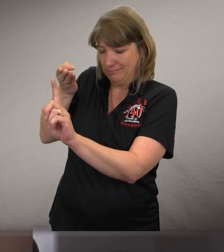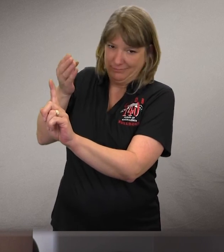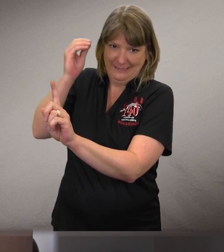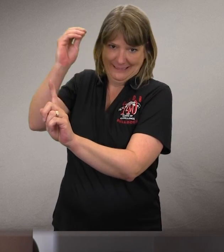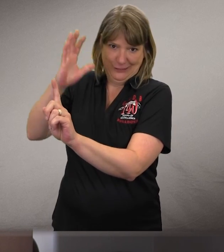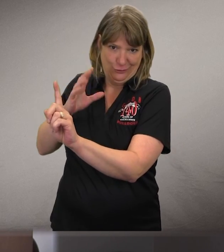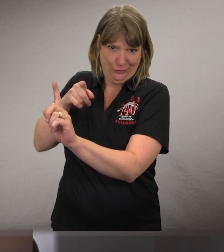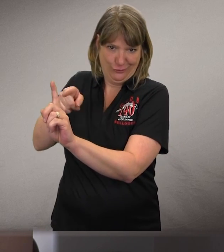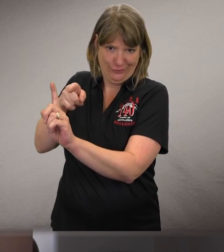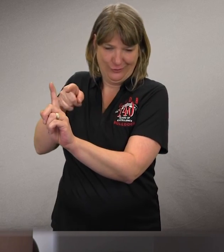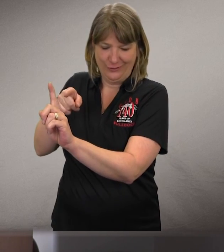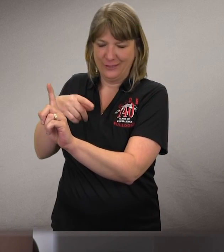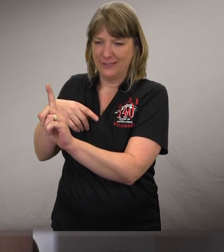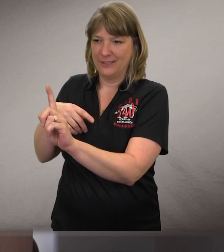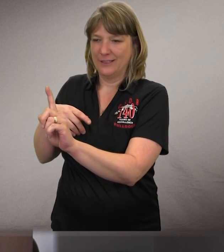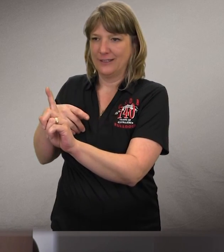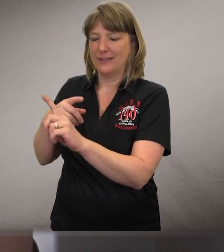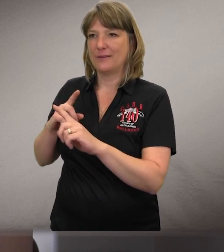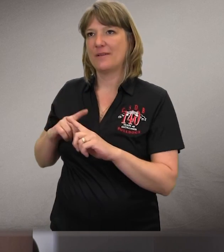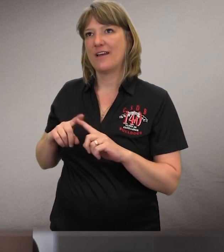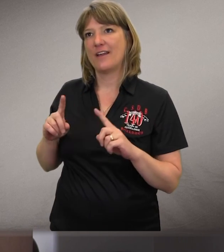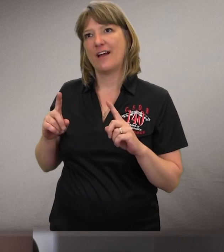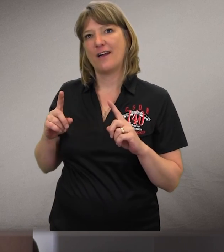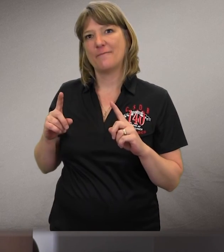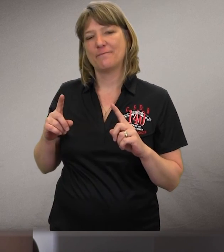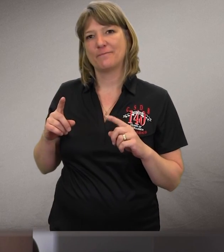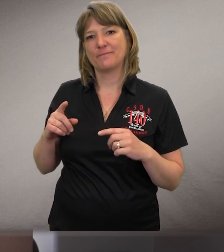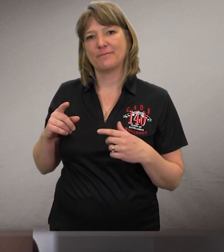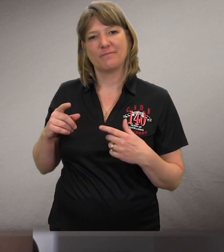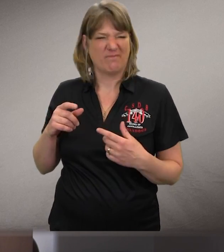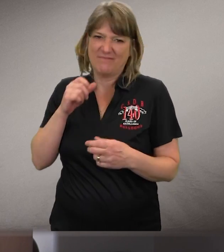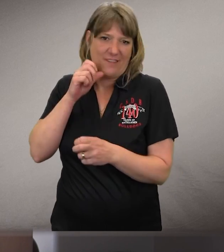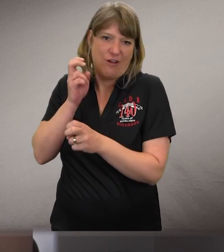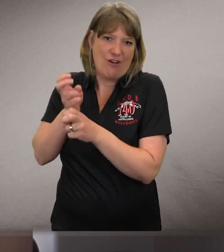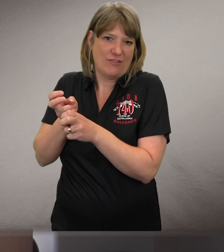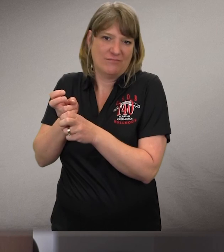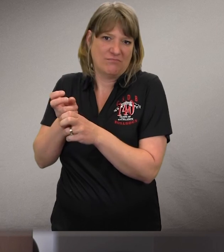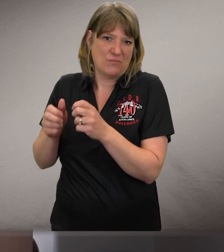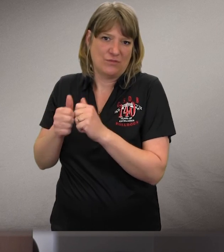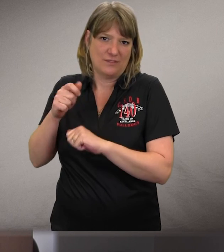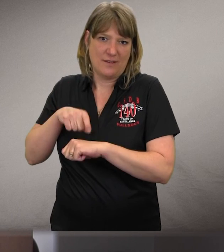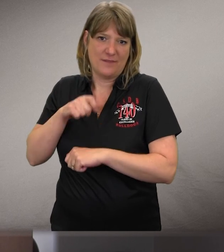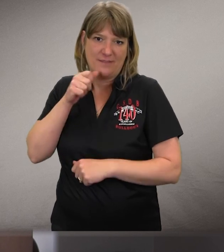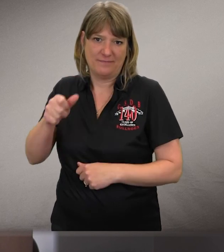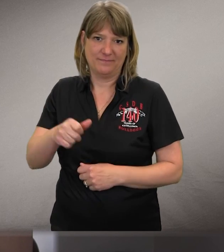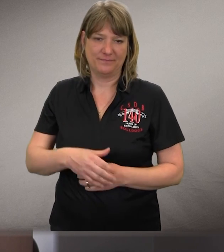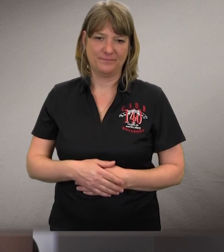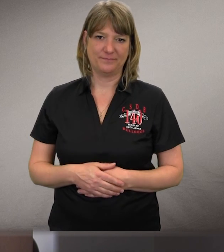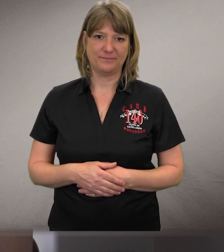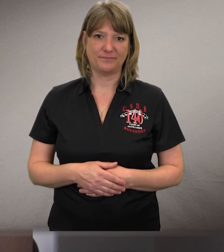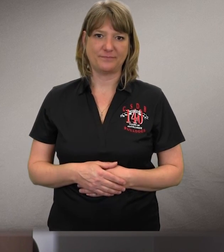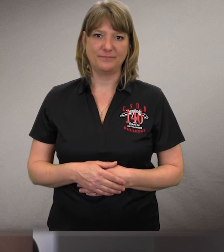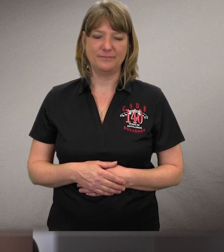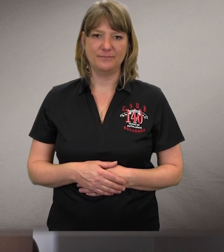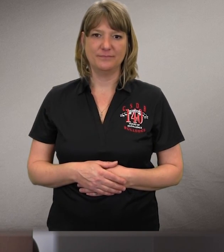like mainly the teacher. [Laugh] It's not that hard most of the time.